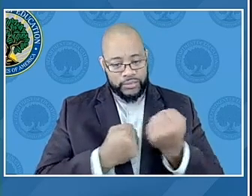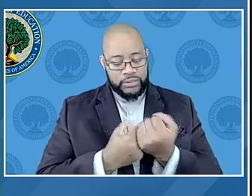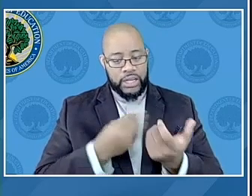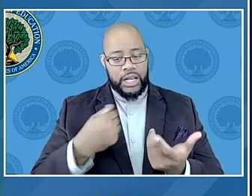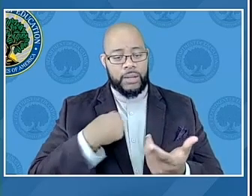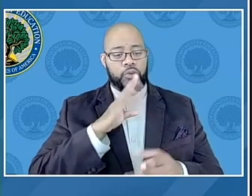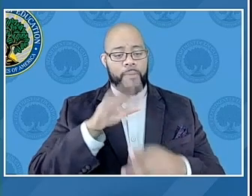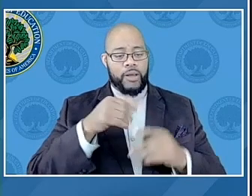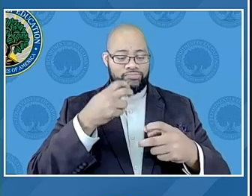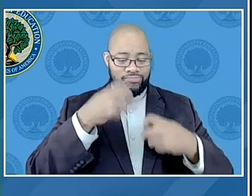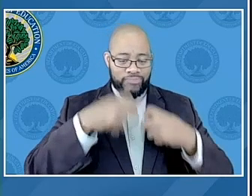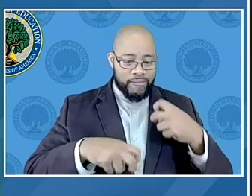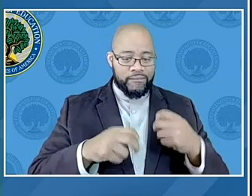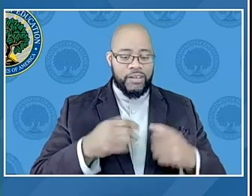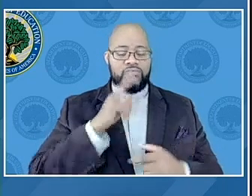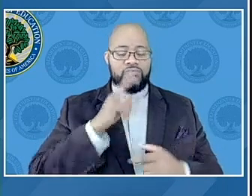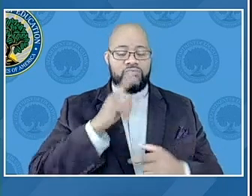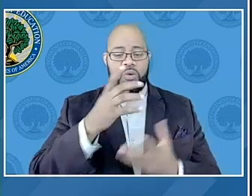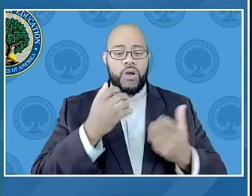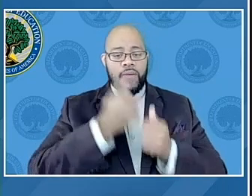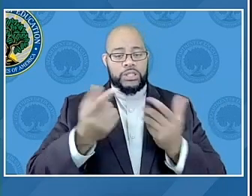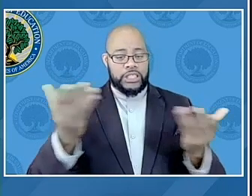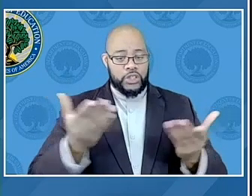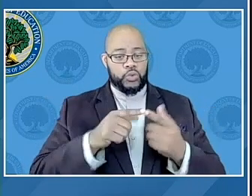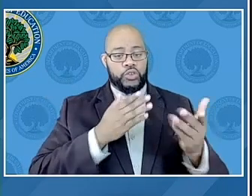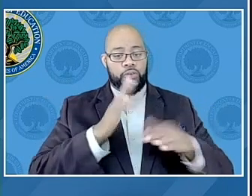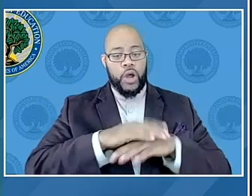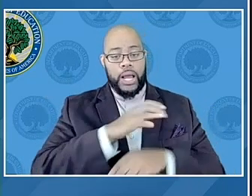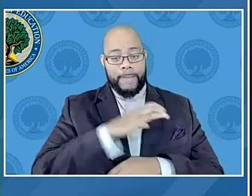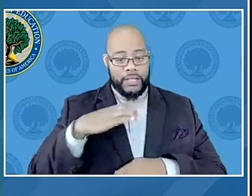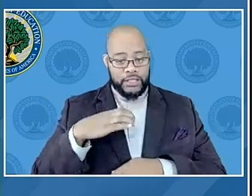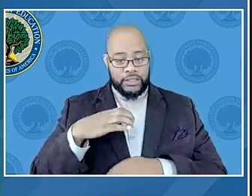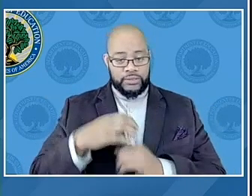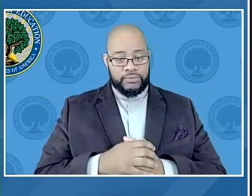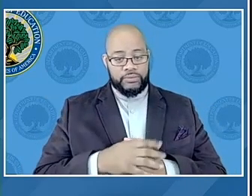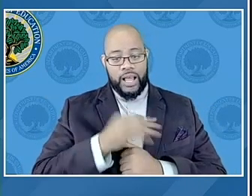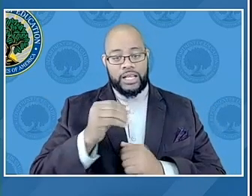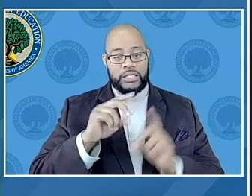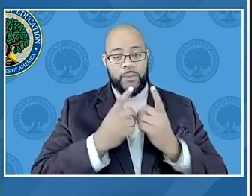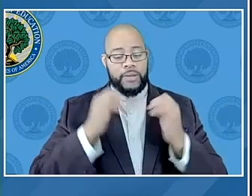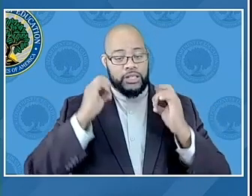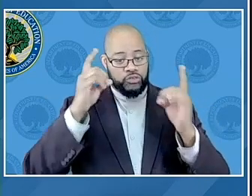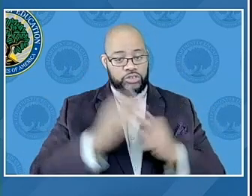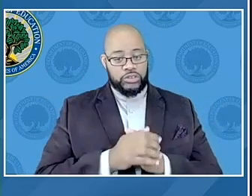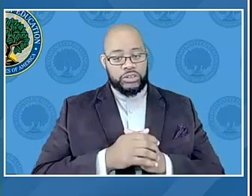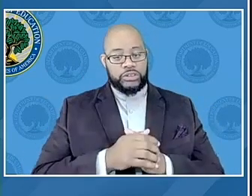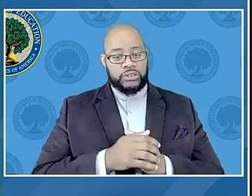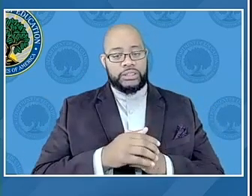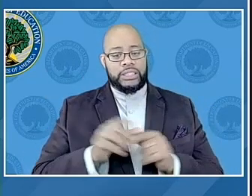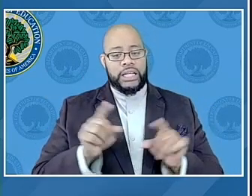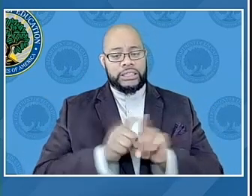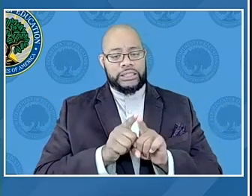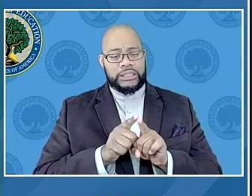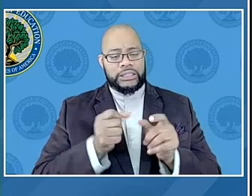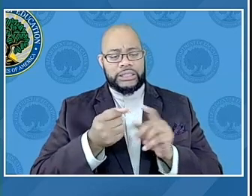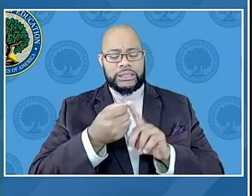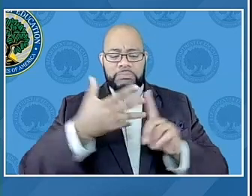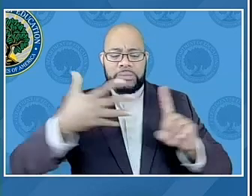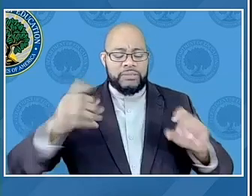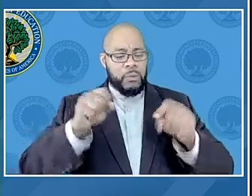And I really want everyone here who's serving on the committee and the Department of ED to be as expansive as possible when thinking about hardships.